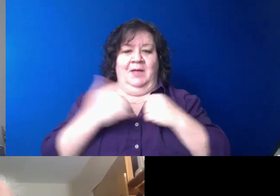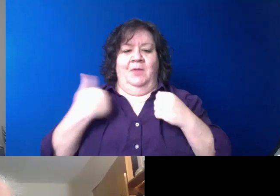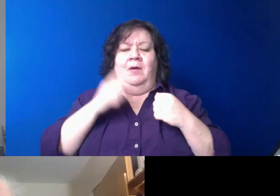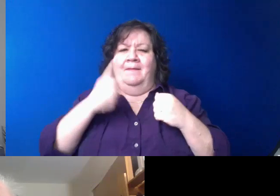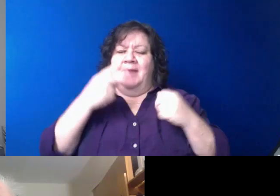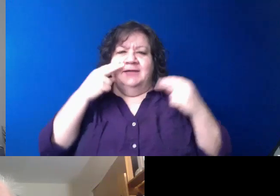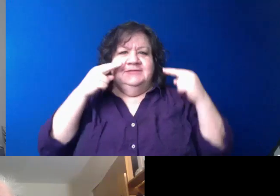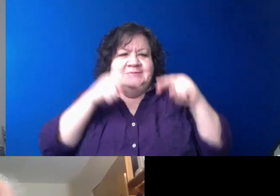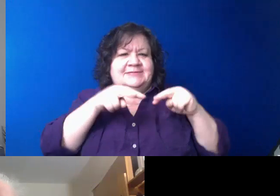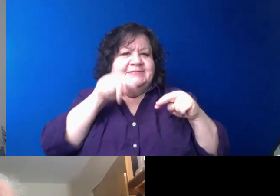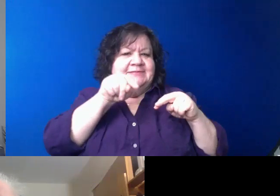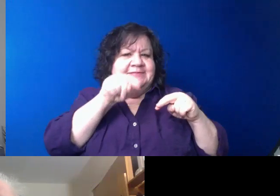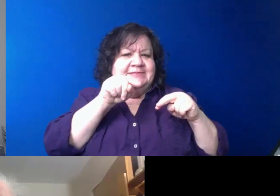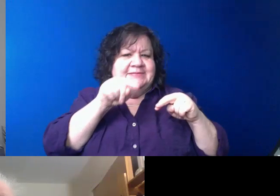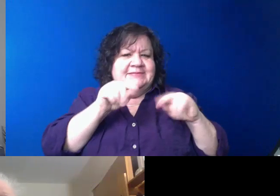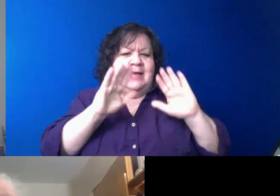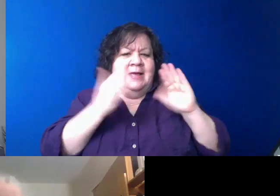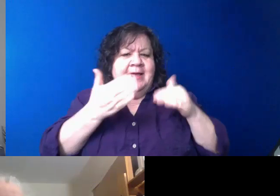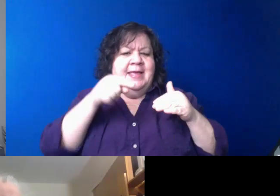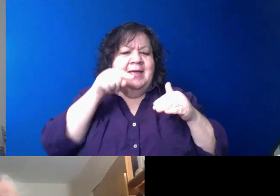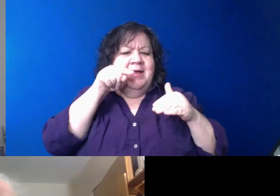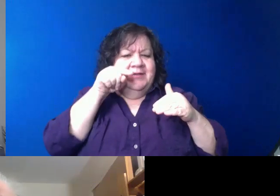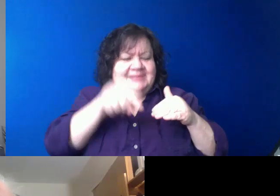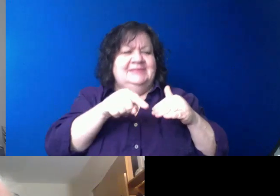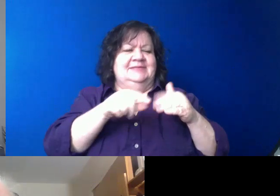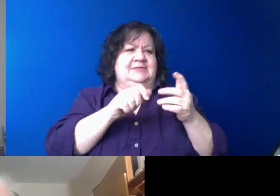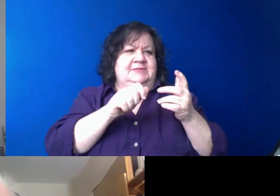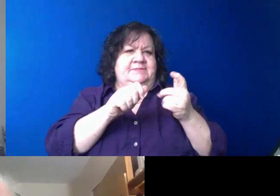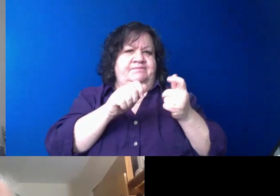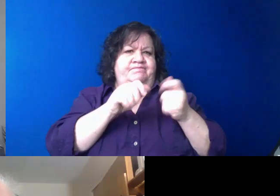lives and actually telling that story so much similar to what happened with gender i mean gender